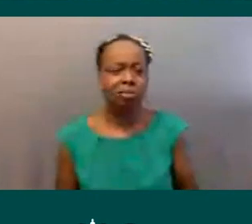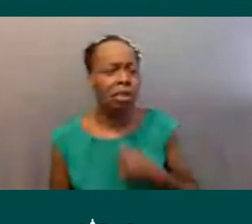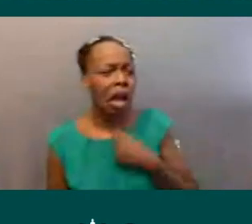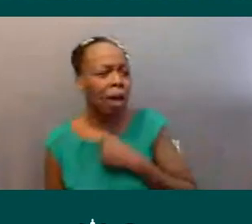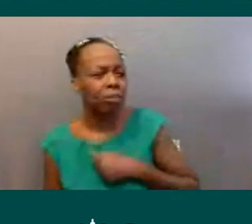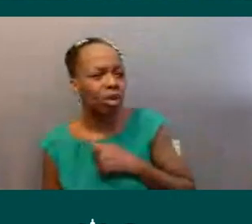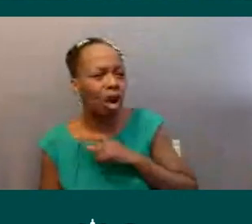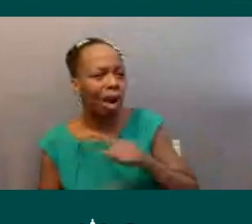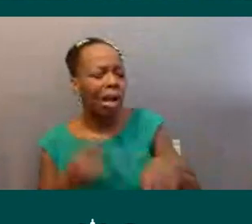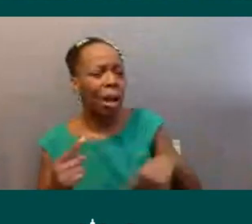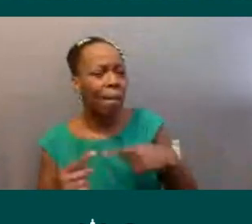No, based on other nonmedical management for tones?